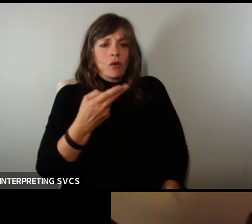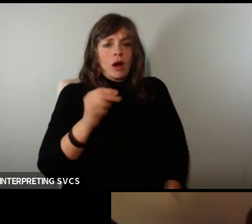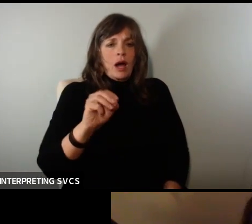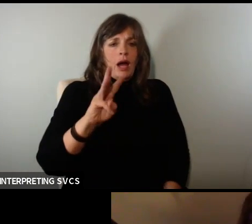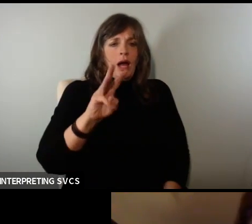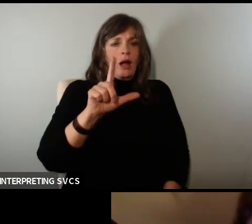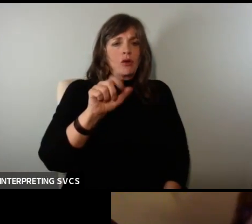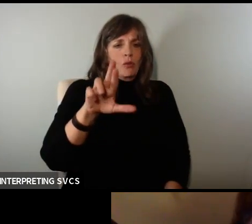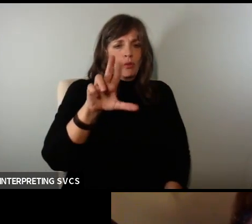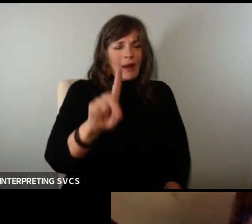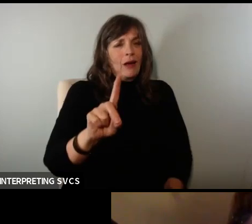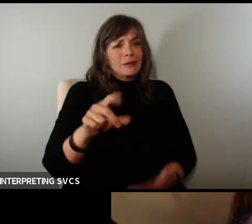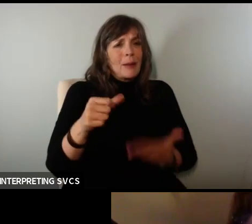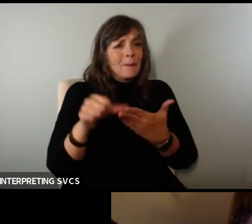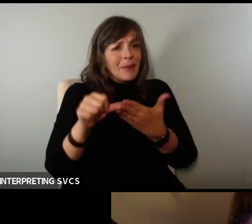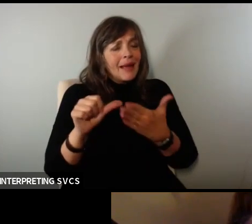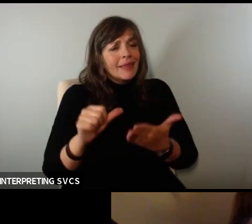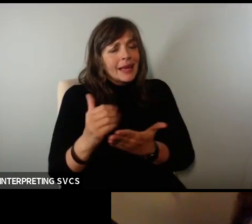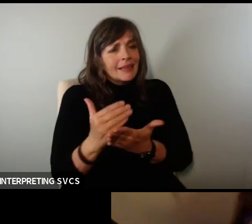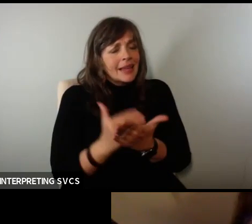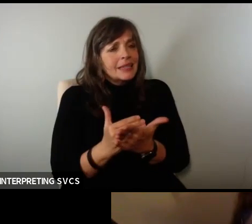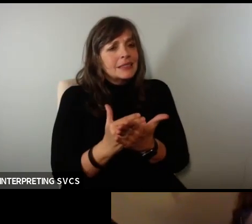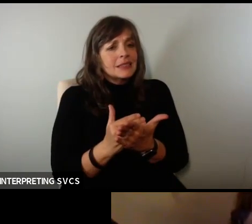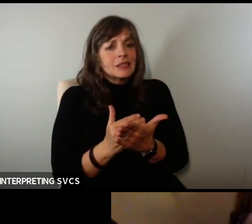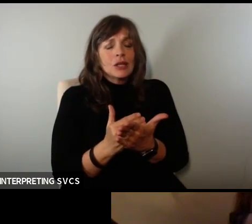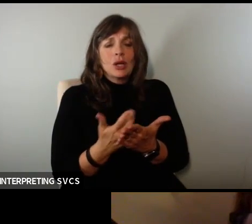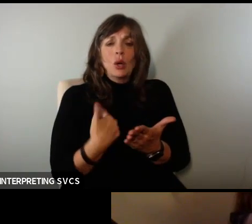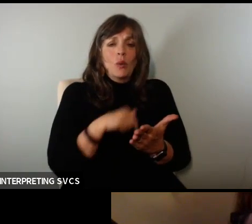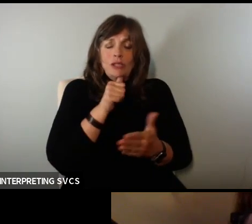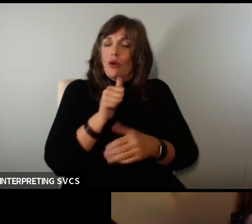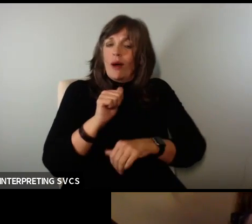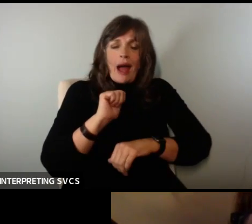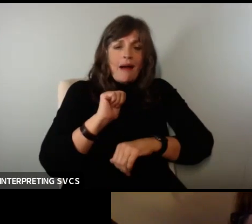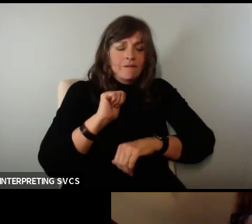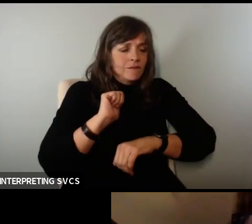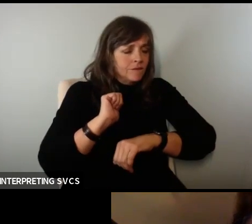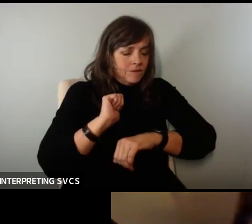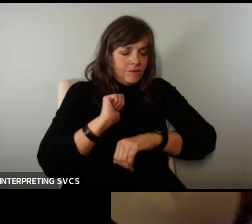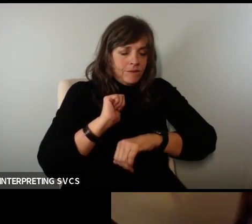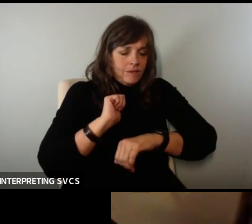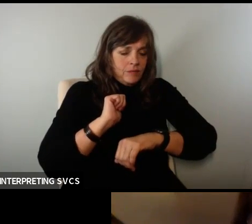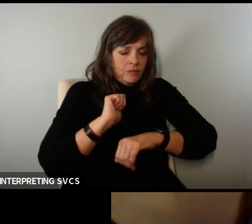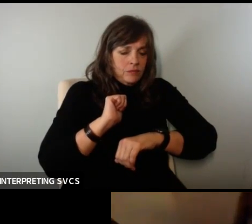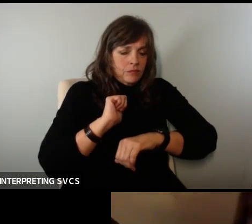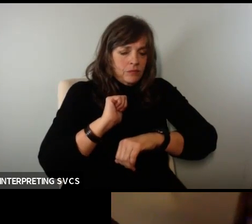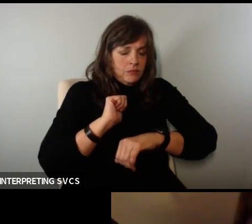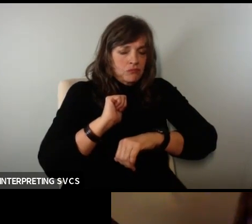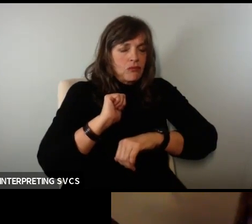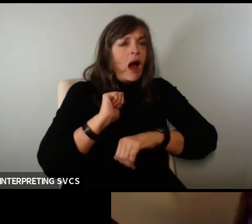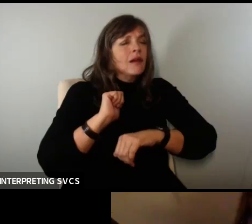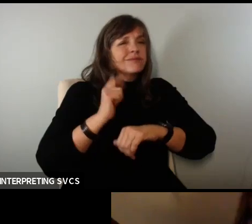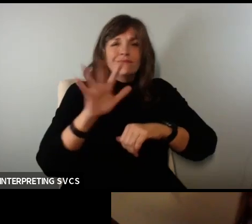We, the producers of this call don't have a structure in place to email you once these conversations get scheduled, but HowlRound does.